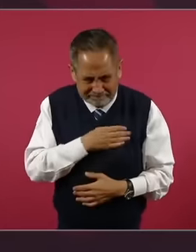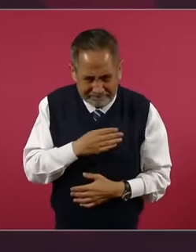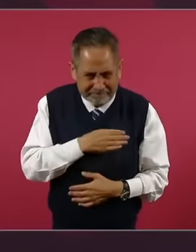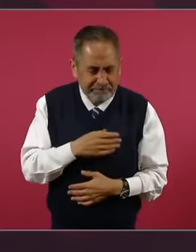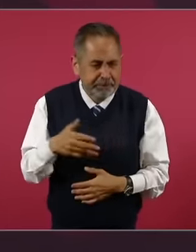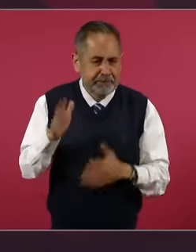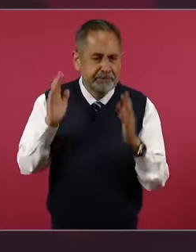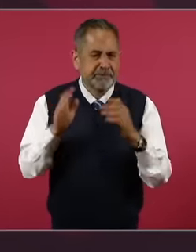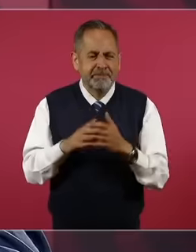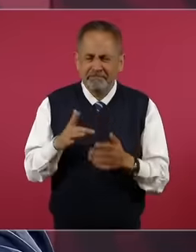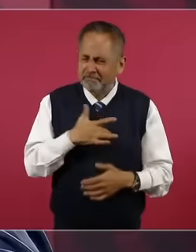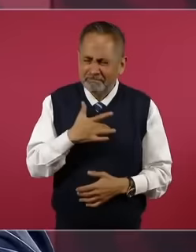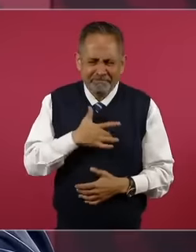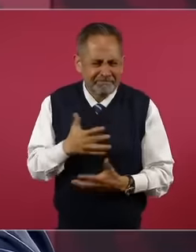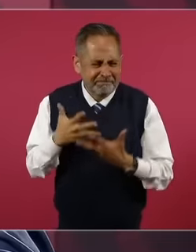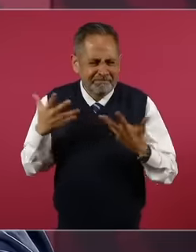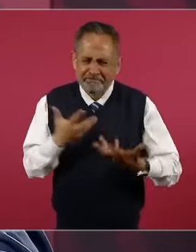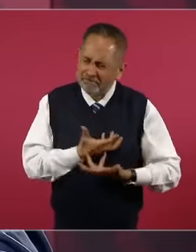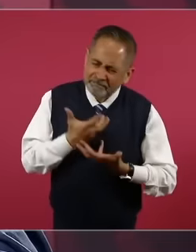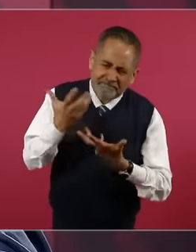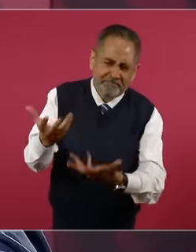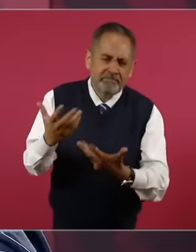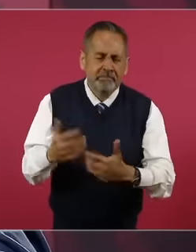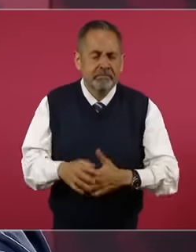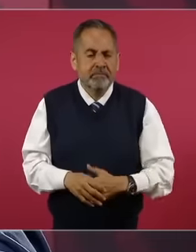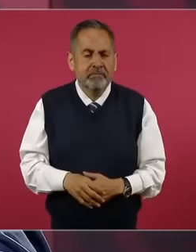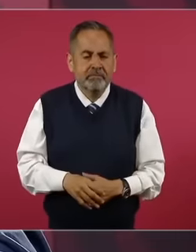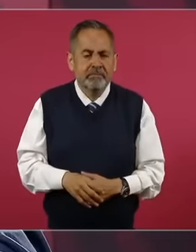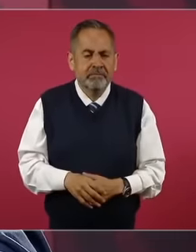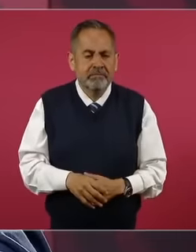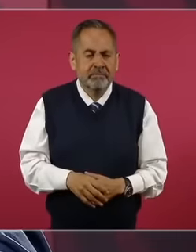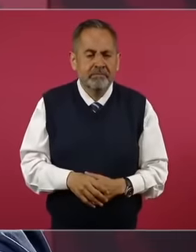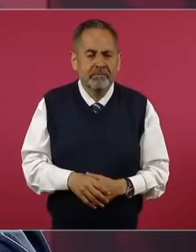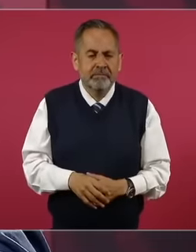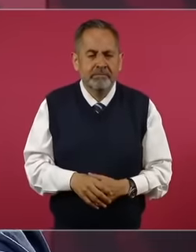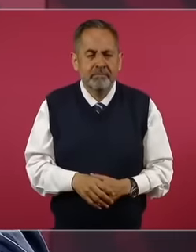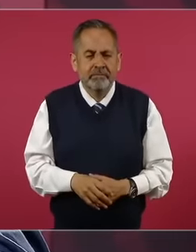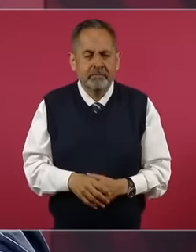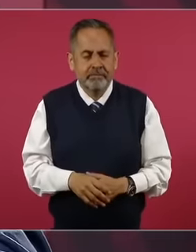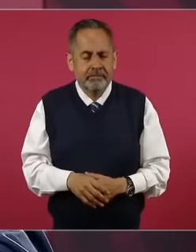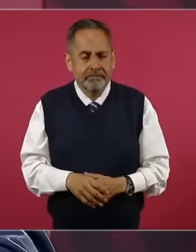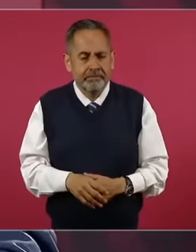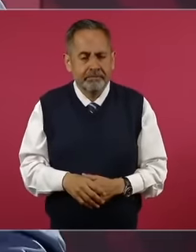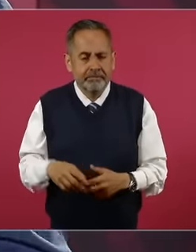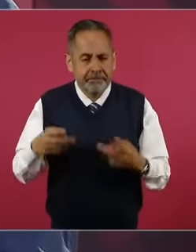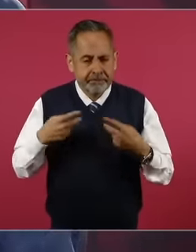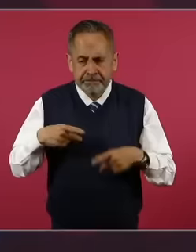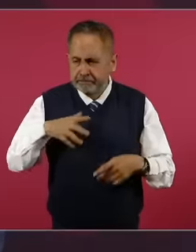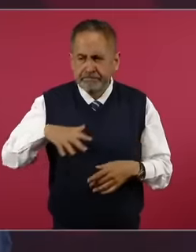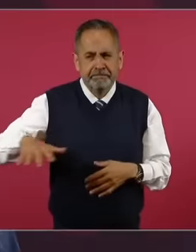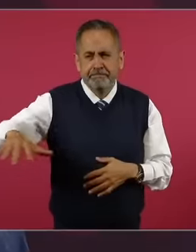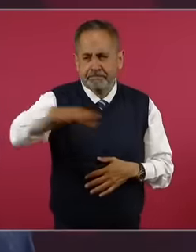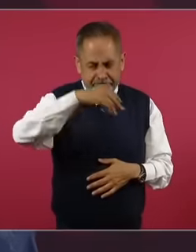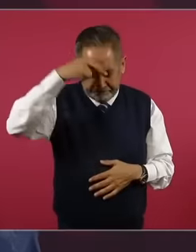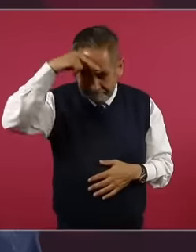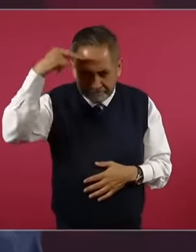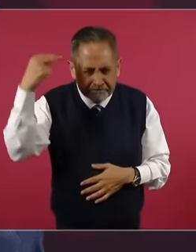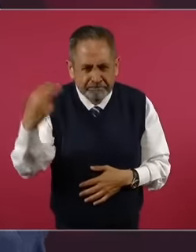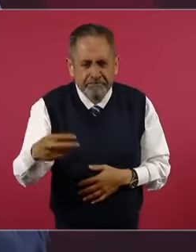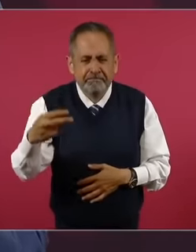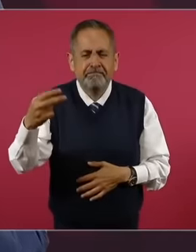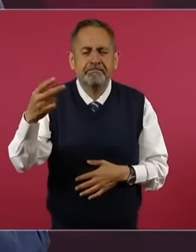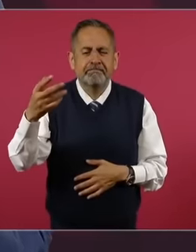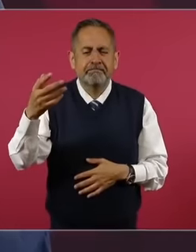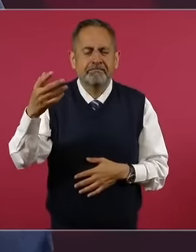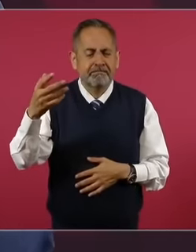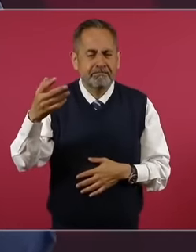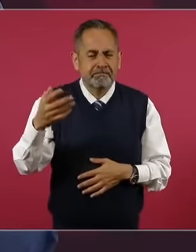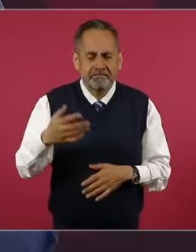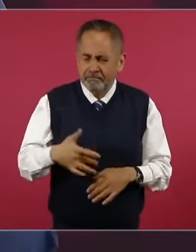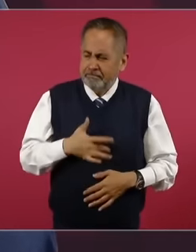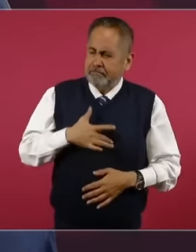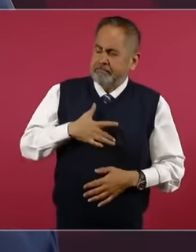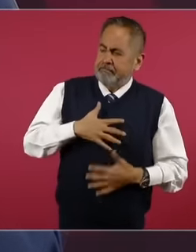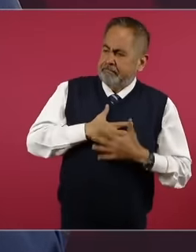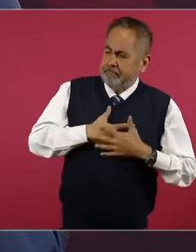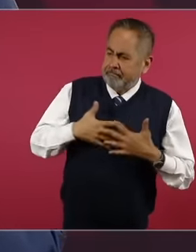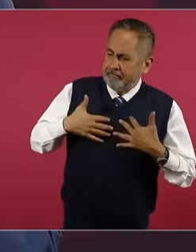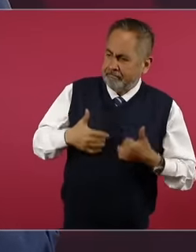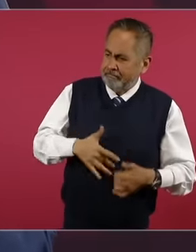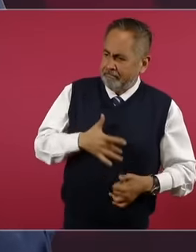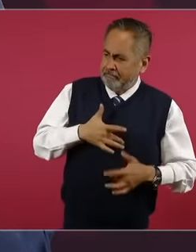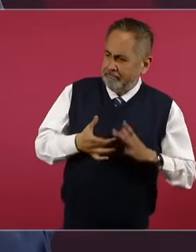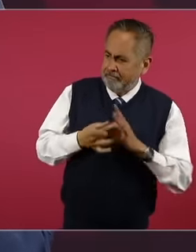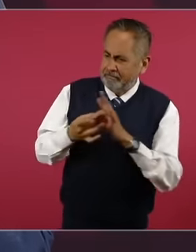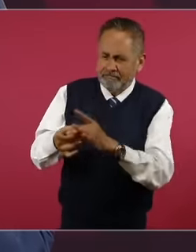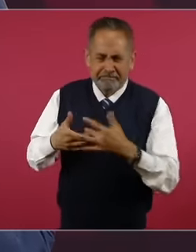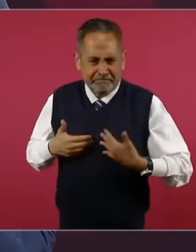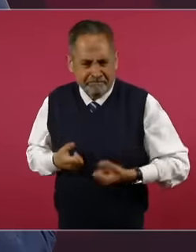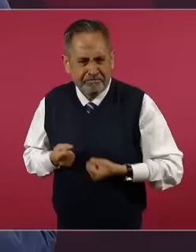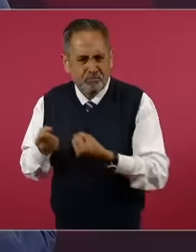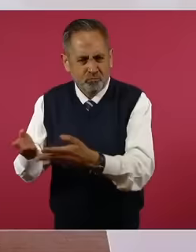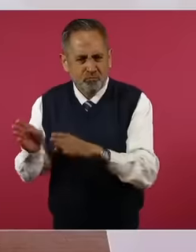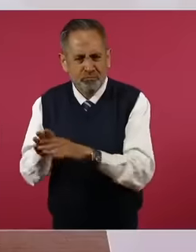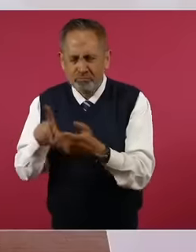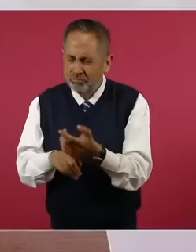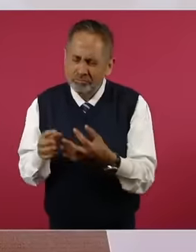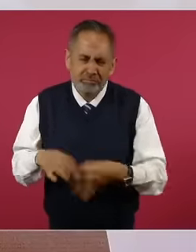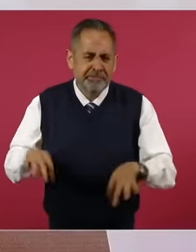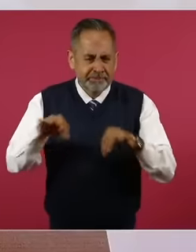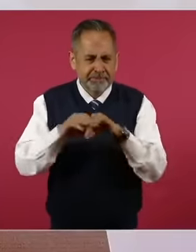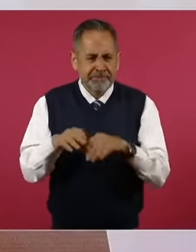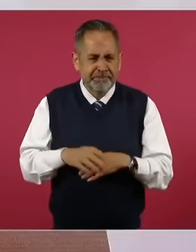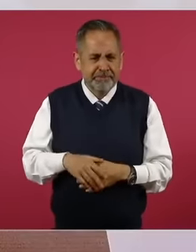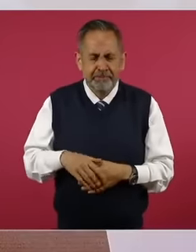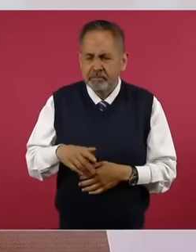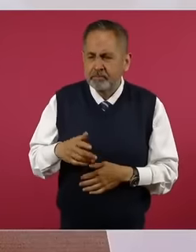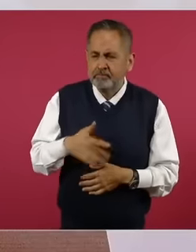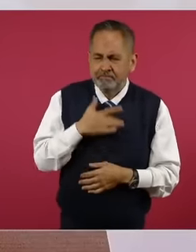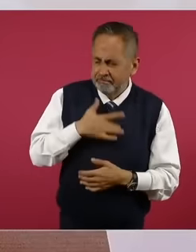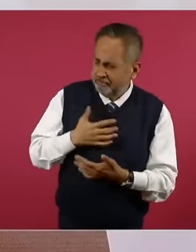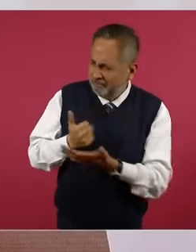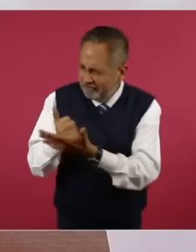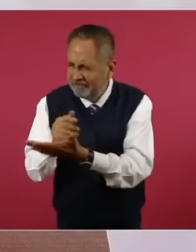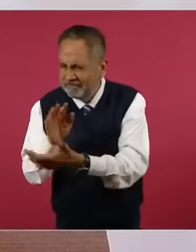generous a people eh Very humane very fraternal very supportive of the